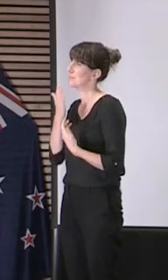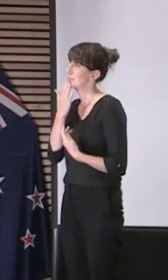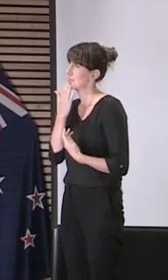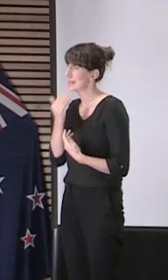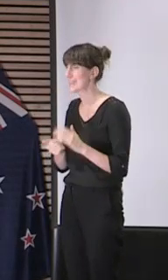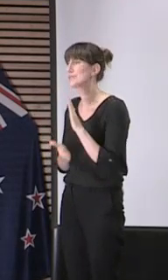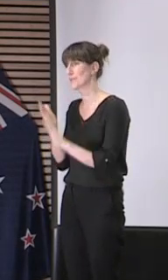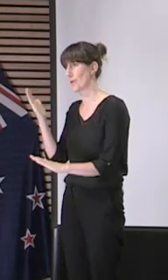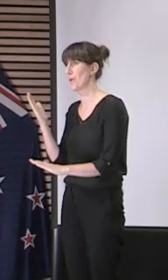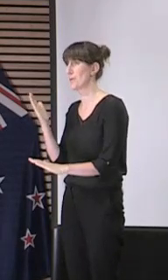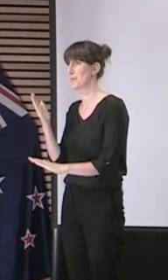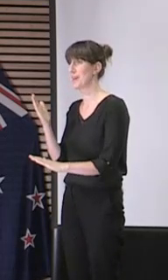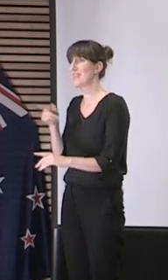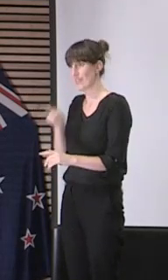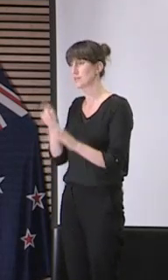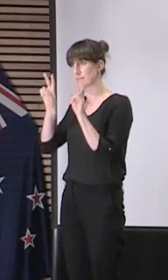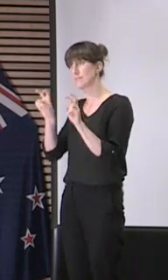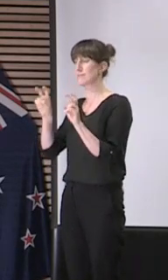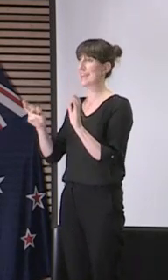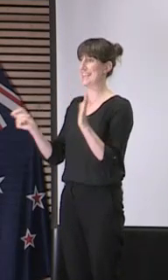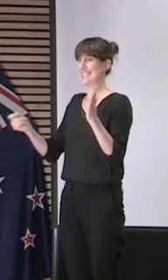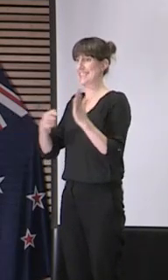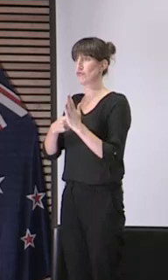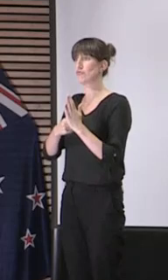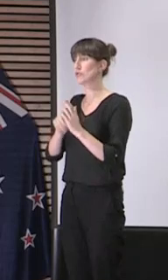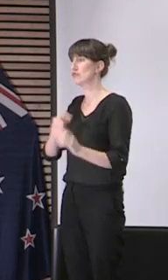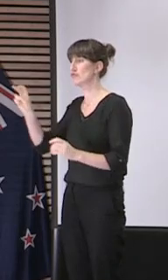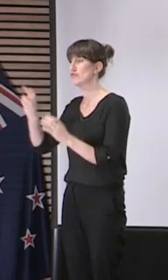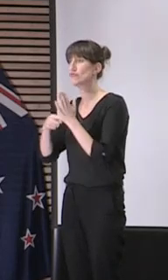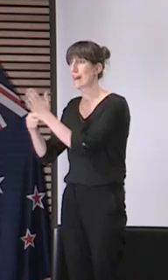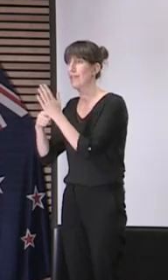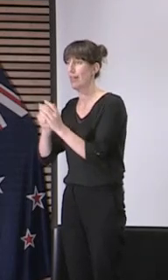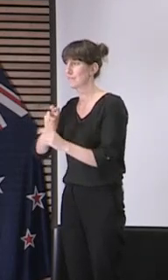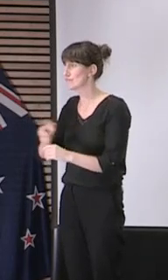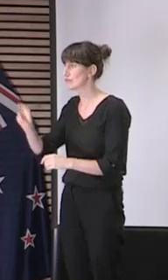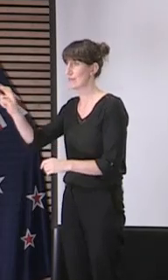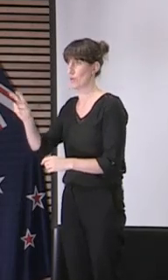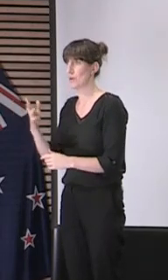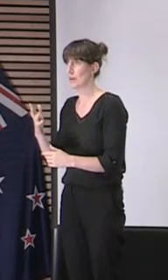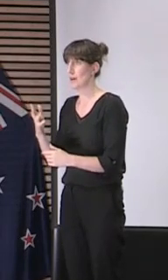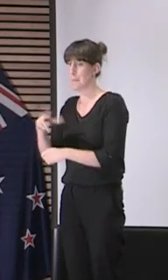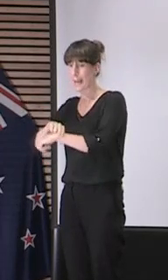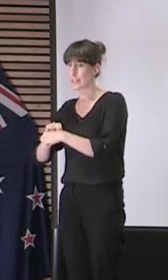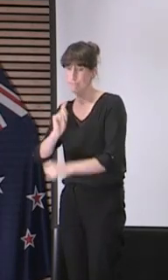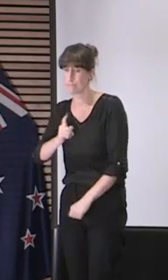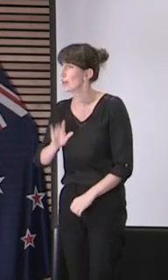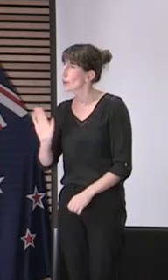condition or your usual care for chronic conditions you may